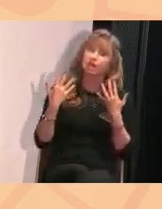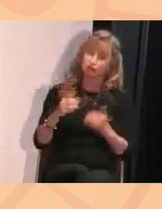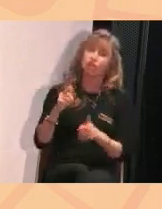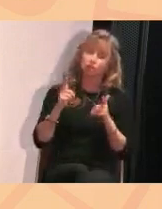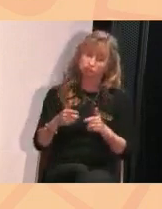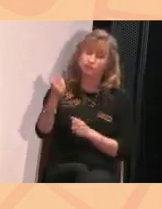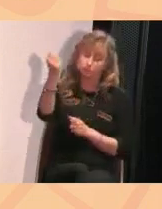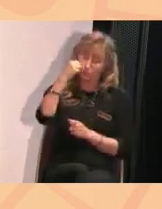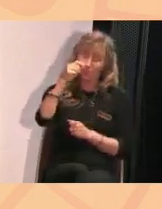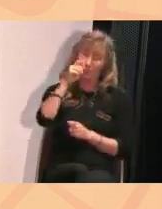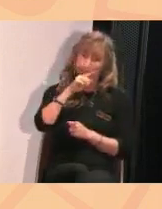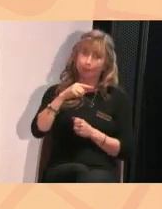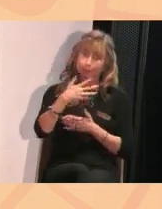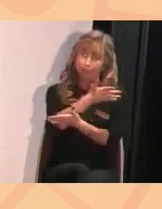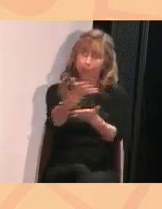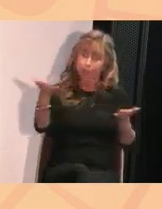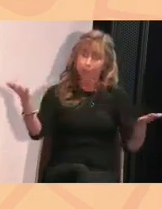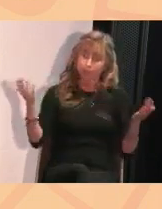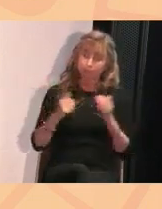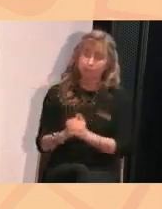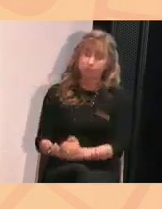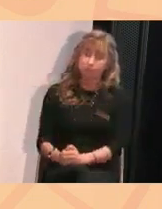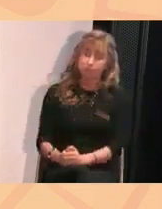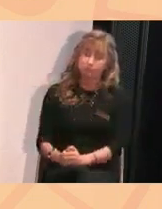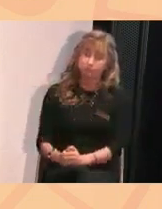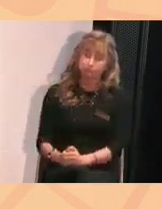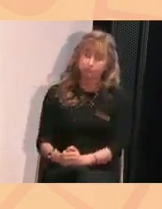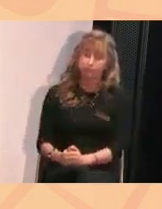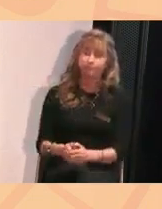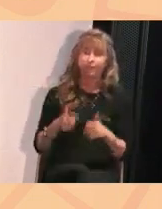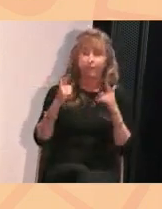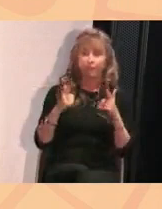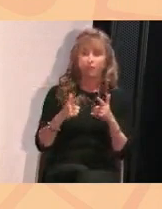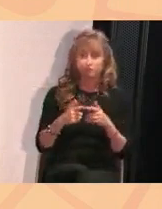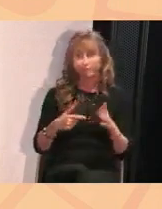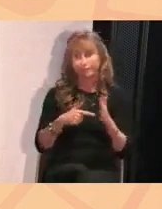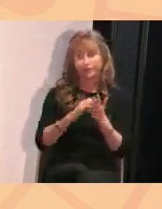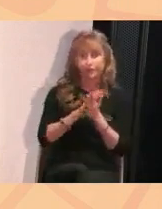Like you must be as thick as two planks to ask that question.